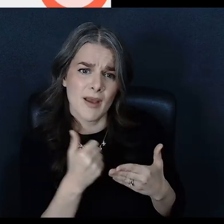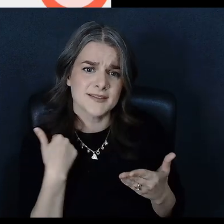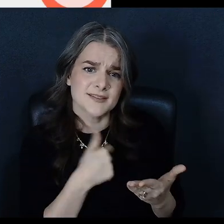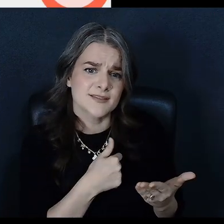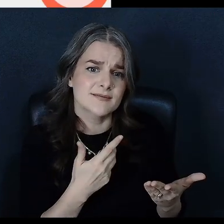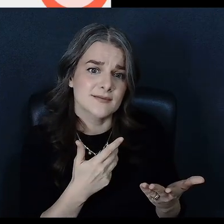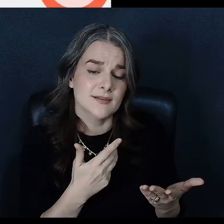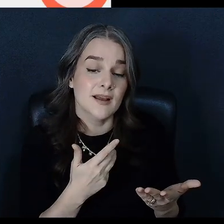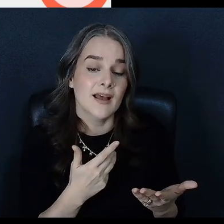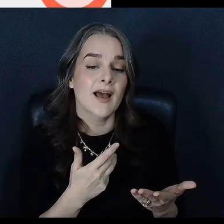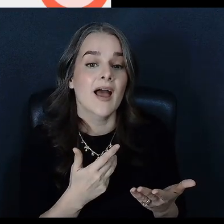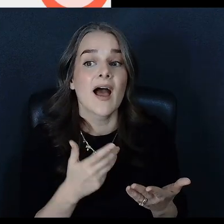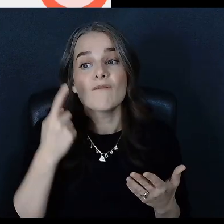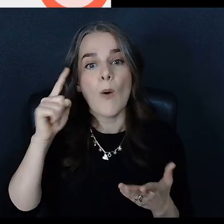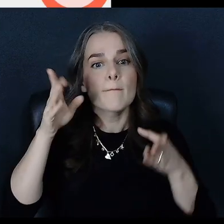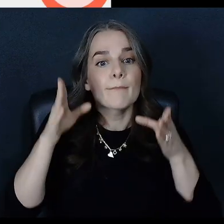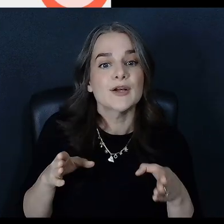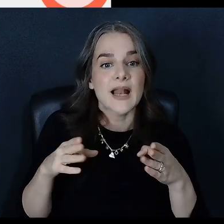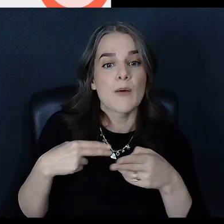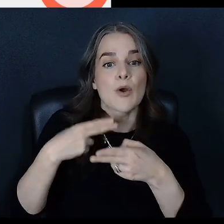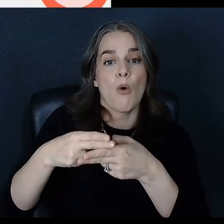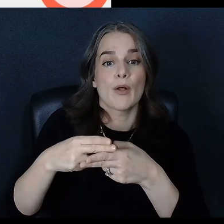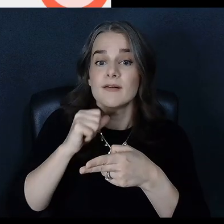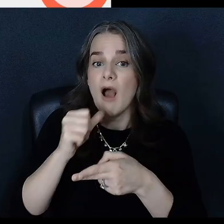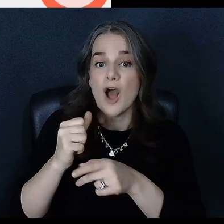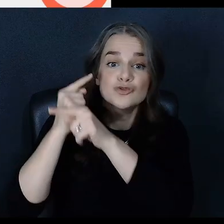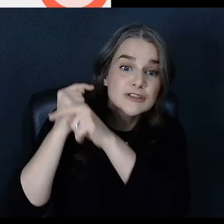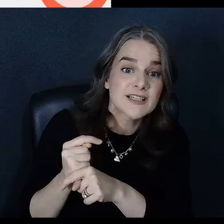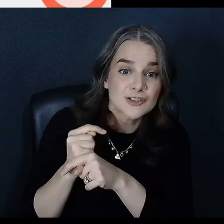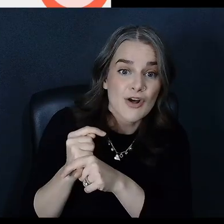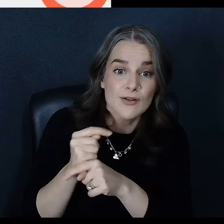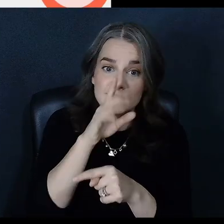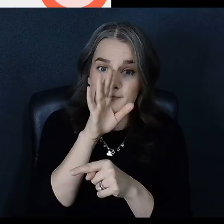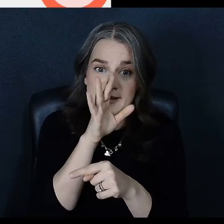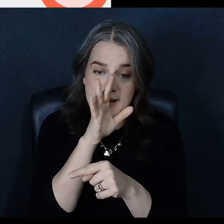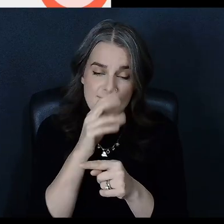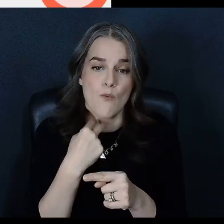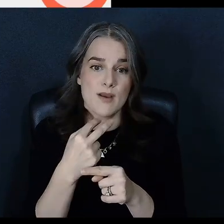a non-traditional speaking voice-- what this tool is not expecting to hear--